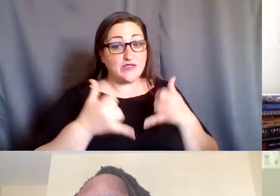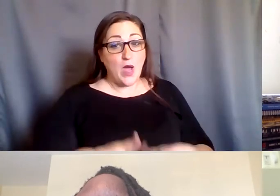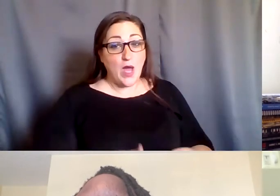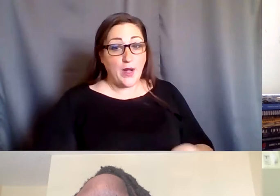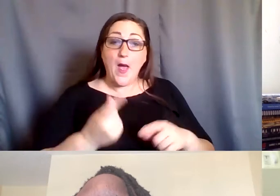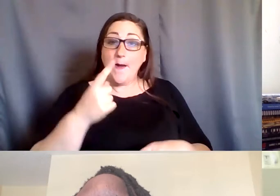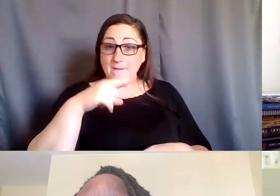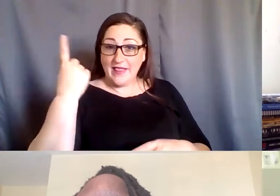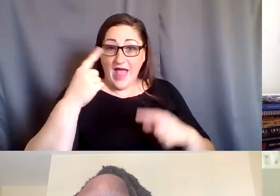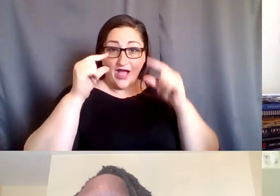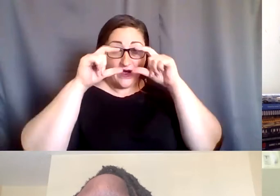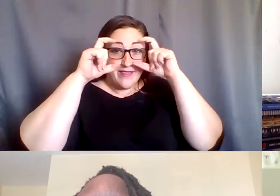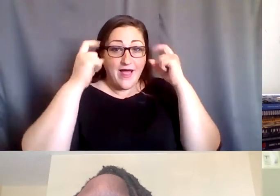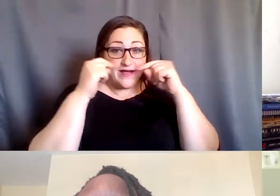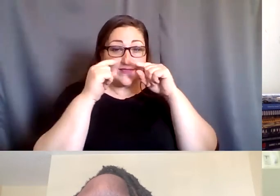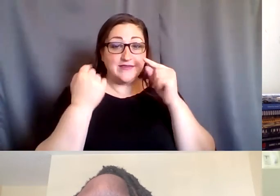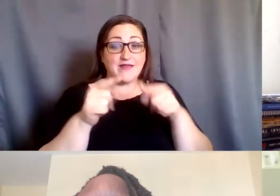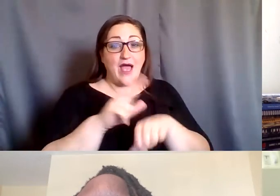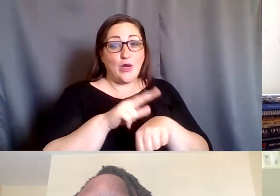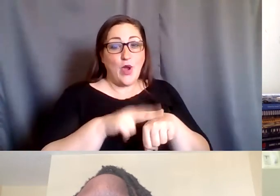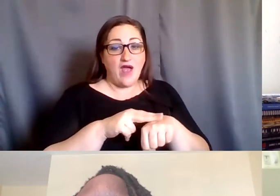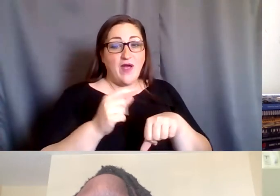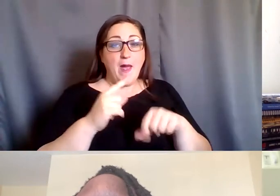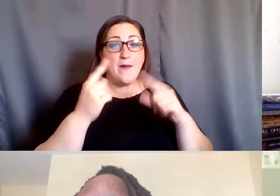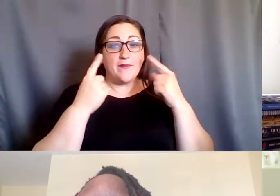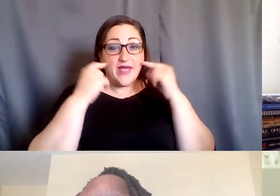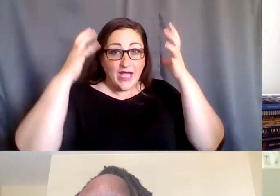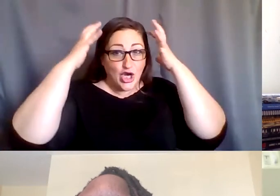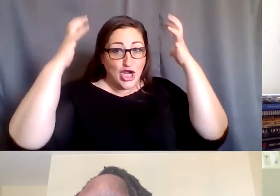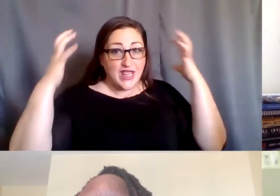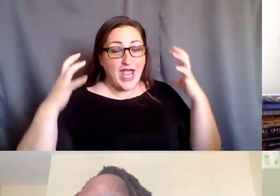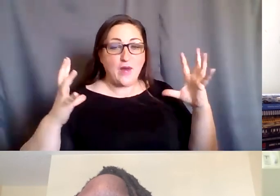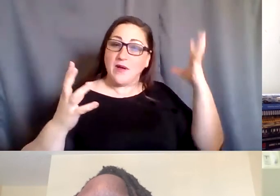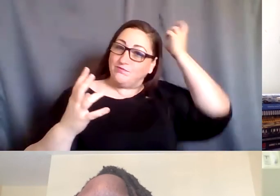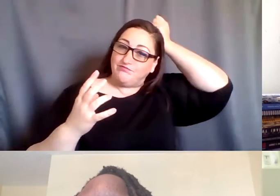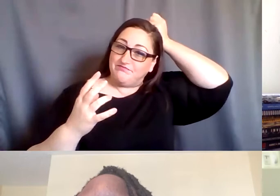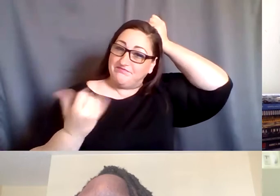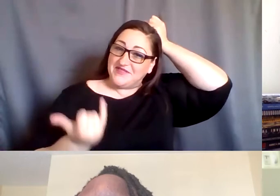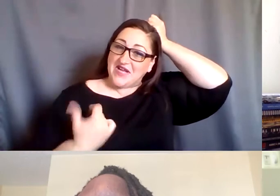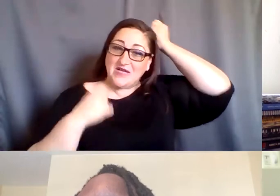and I usually have big, unruly curly hair, but it’s pulled back today so you can’t tell.